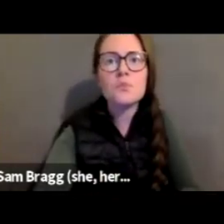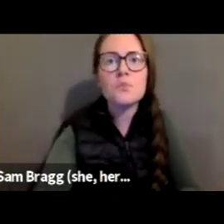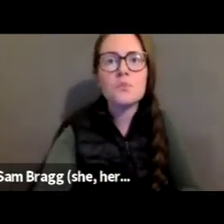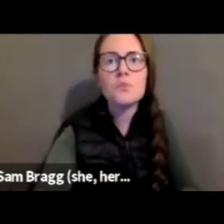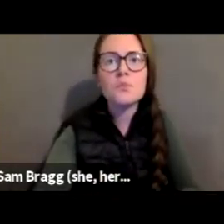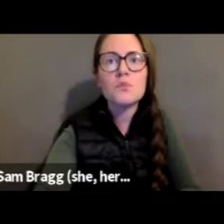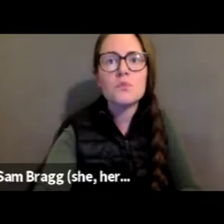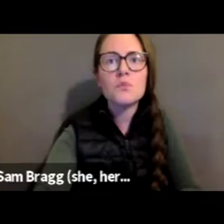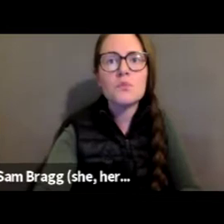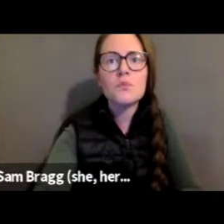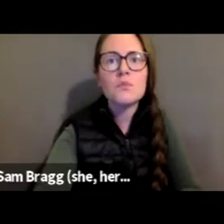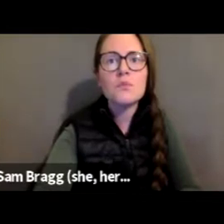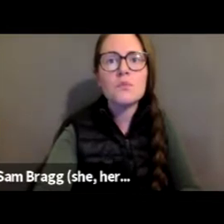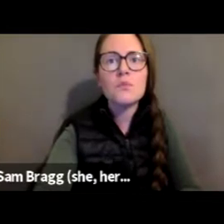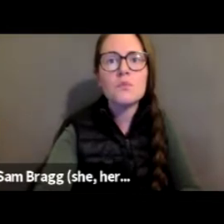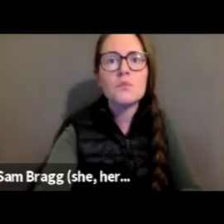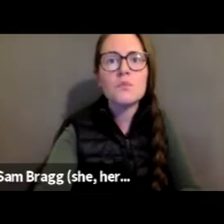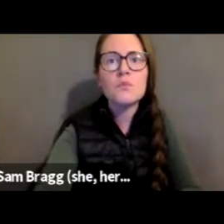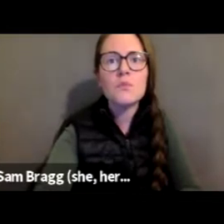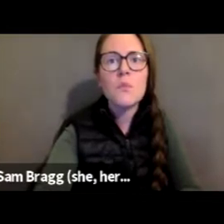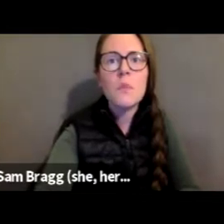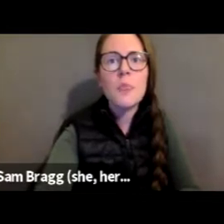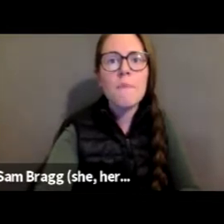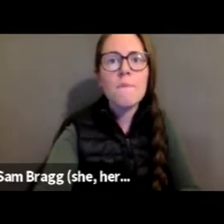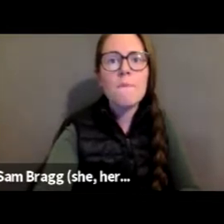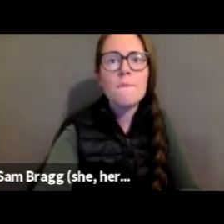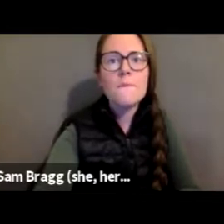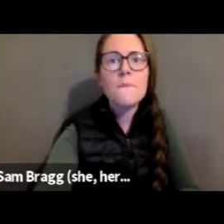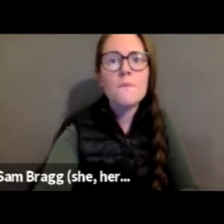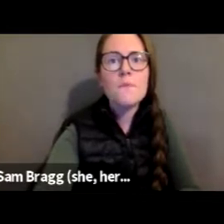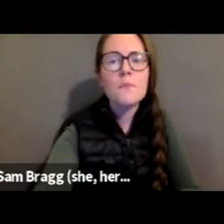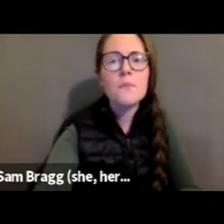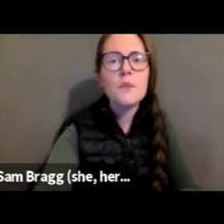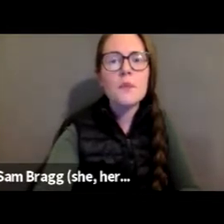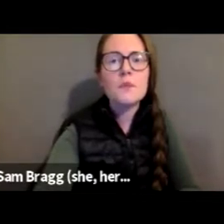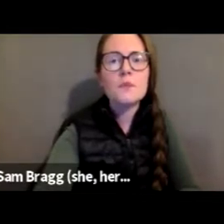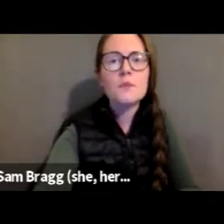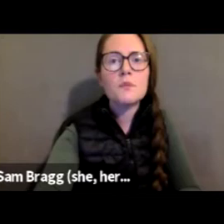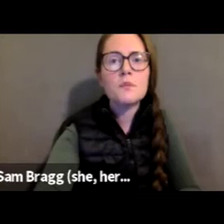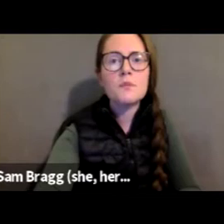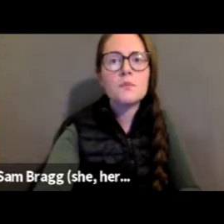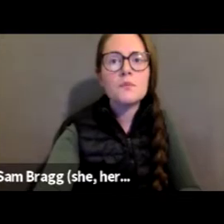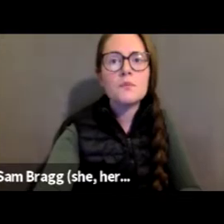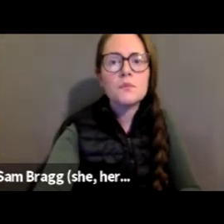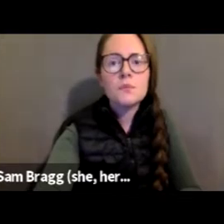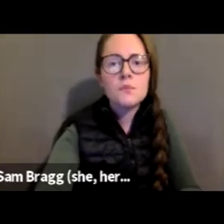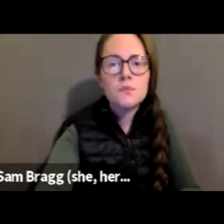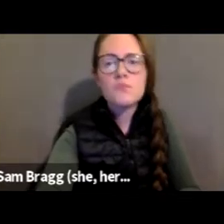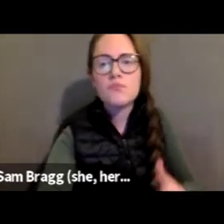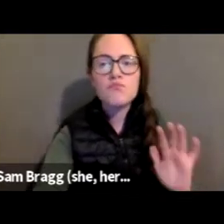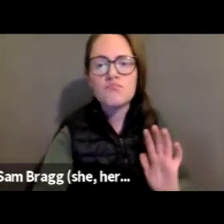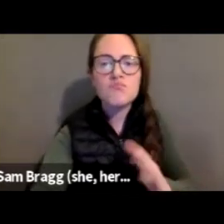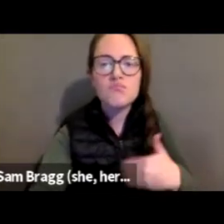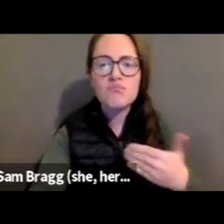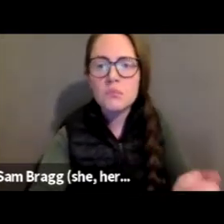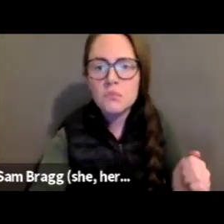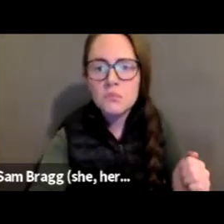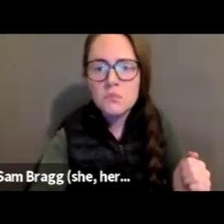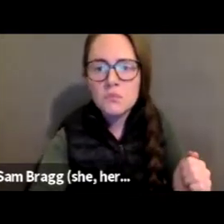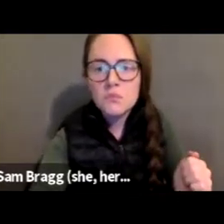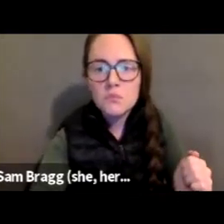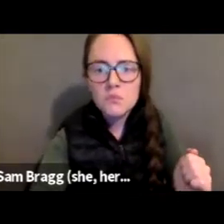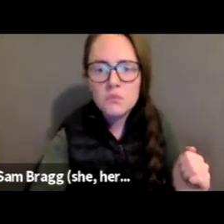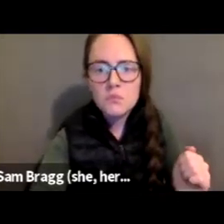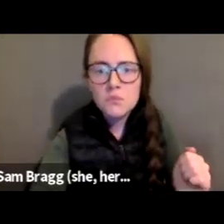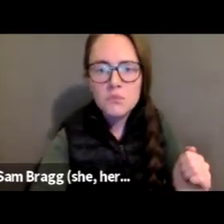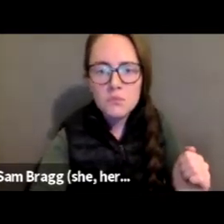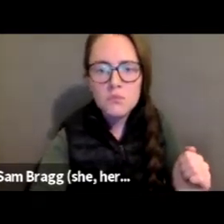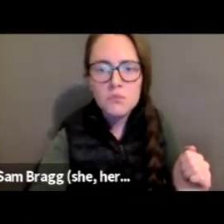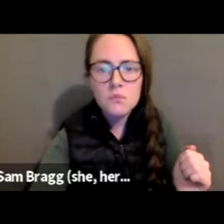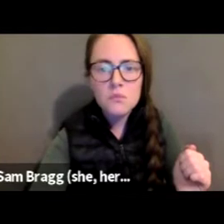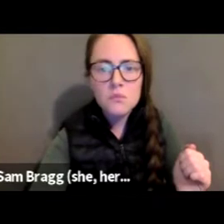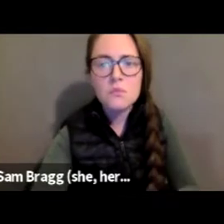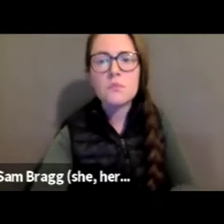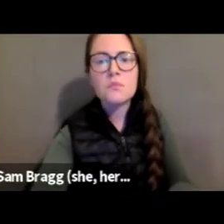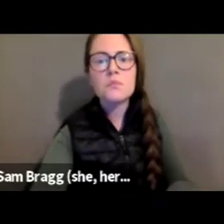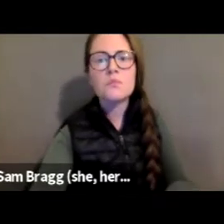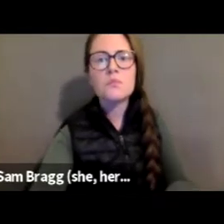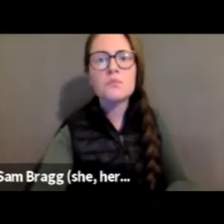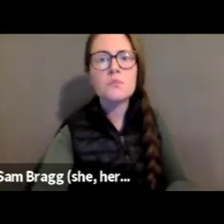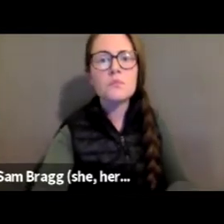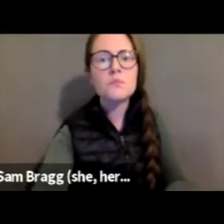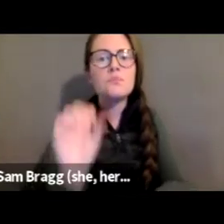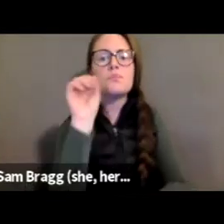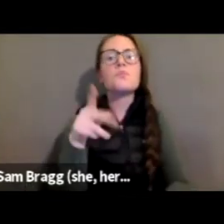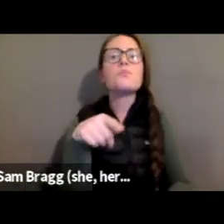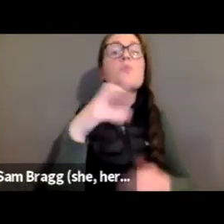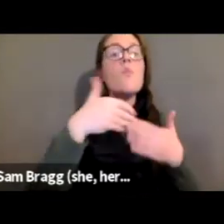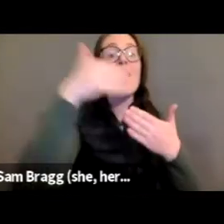The oranges and the reds of the canyon were just so gorgeous.